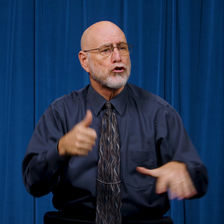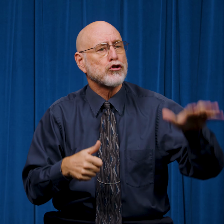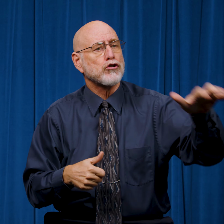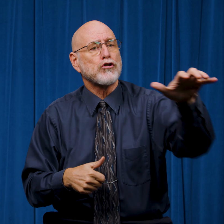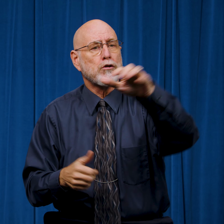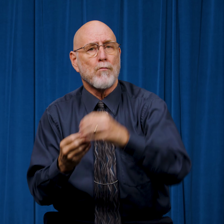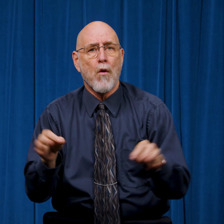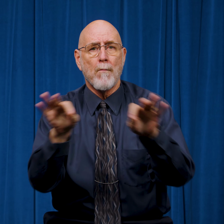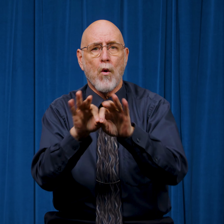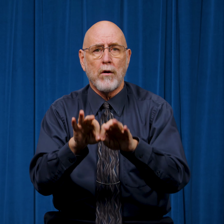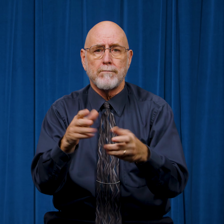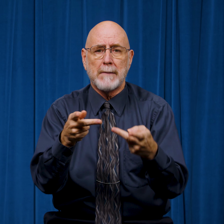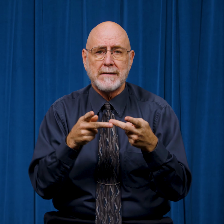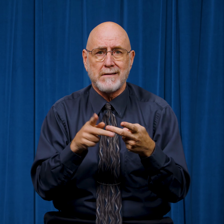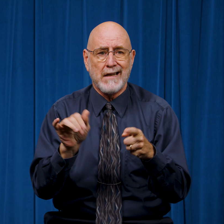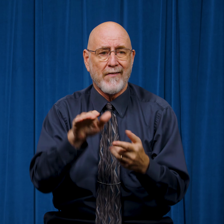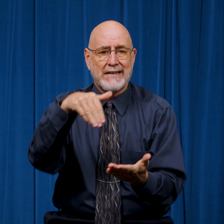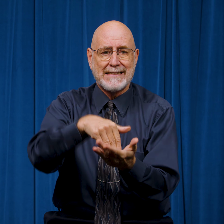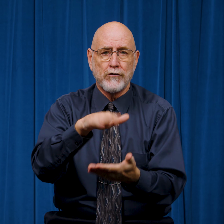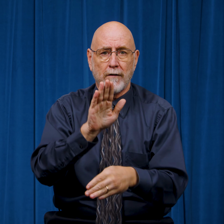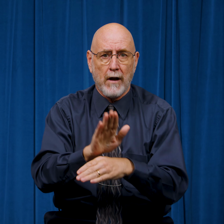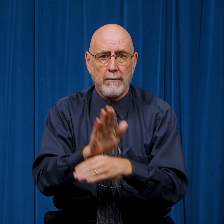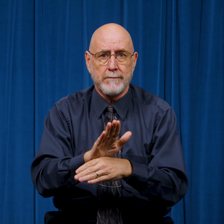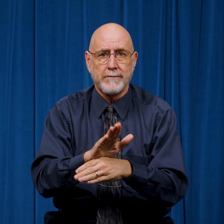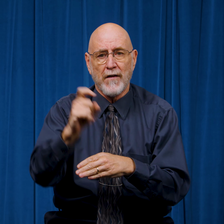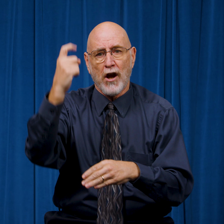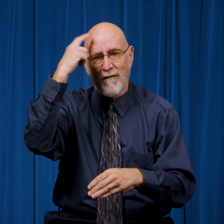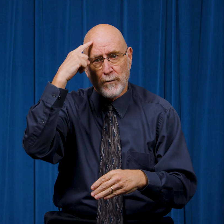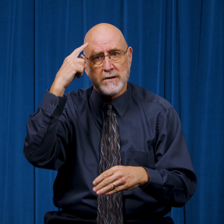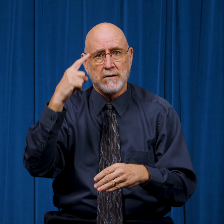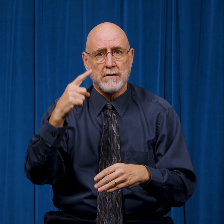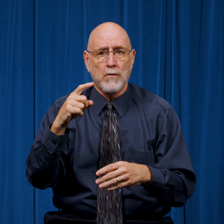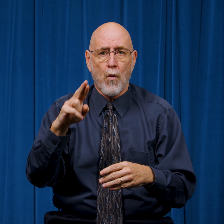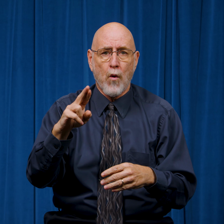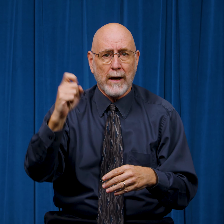maybe the center of commerce, the seat of government, or a capital city.